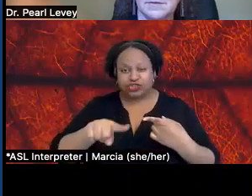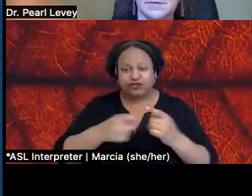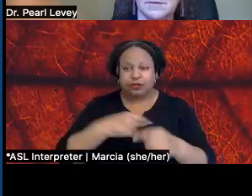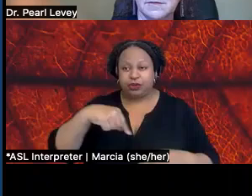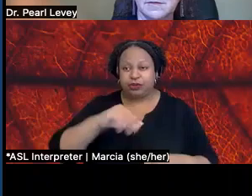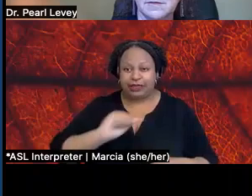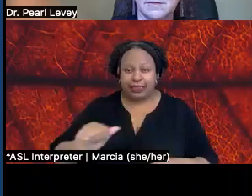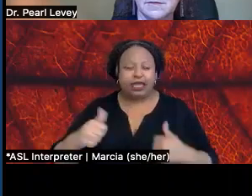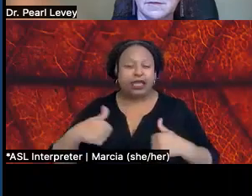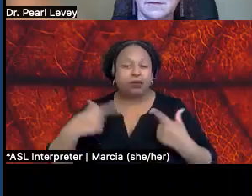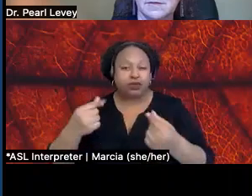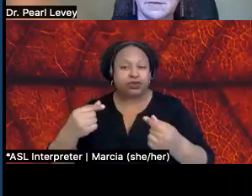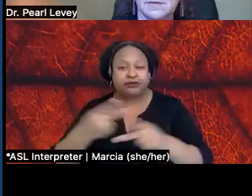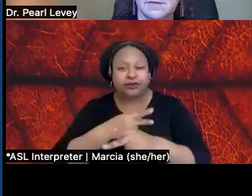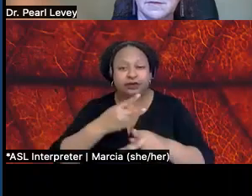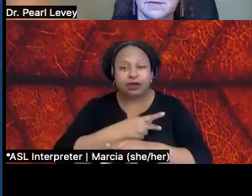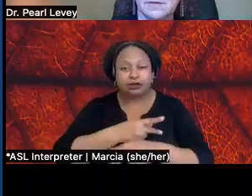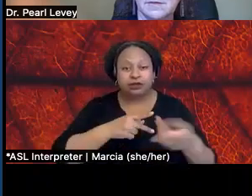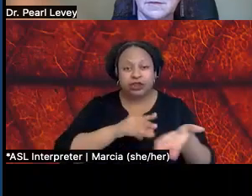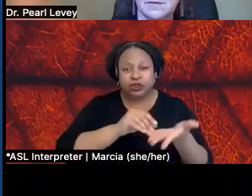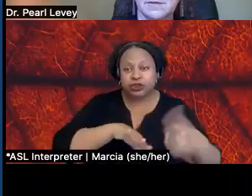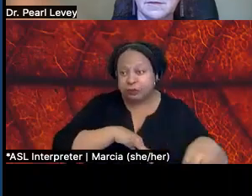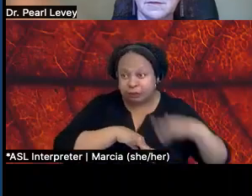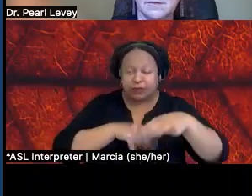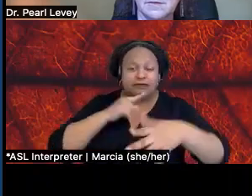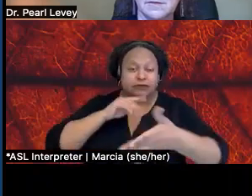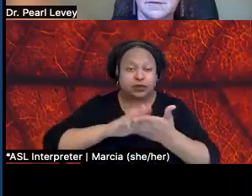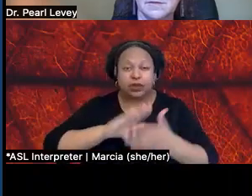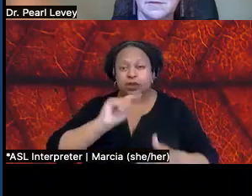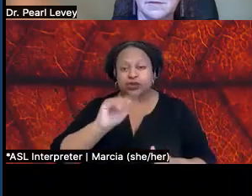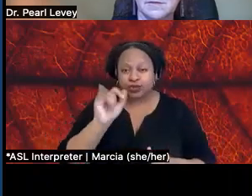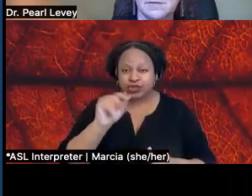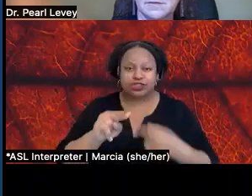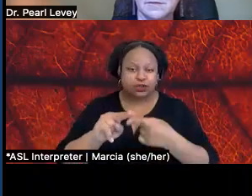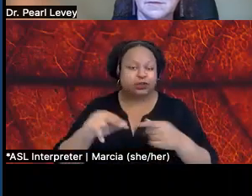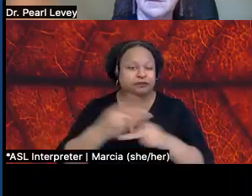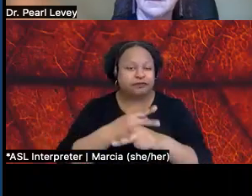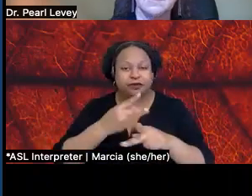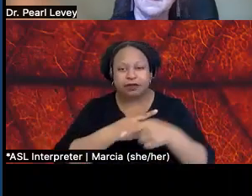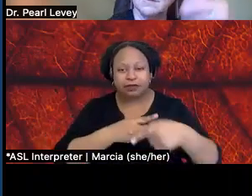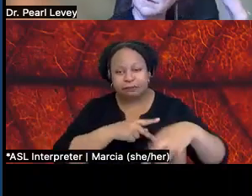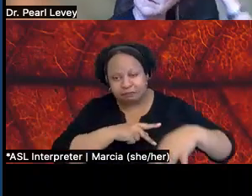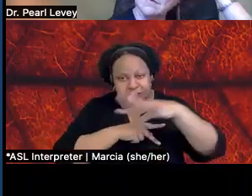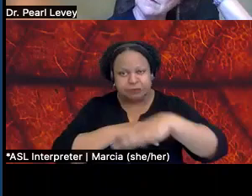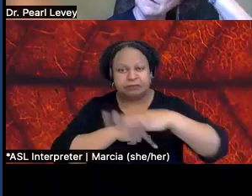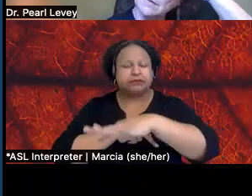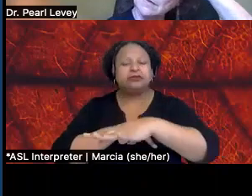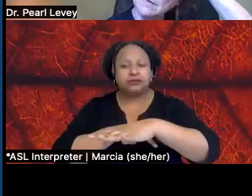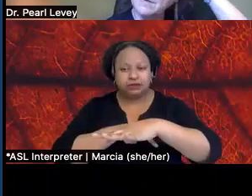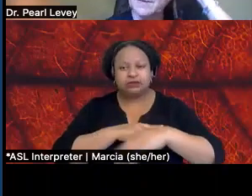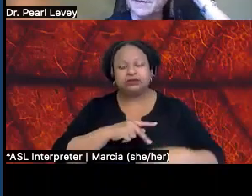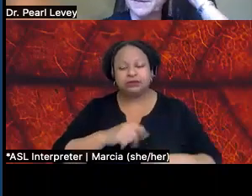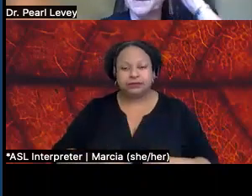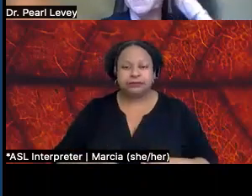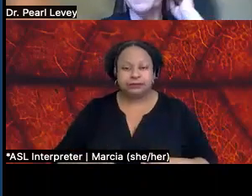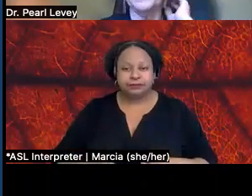And that allows them to work with that.